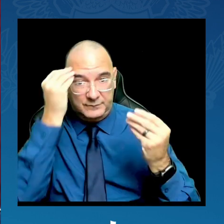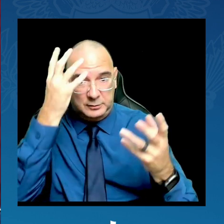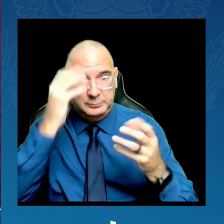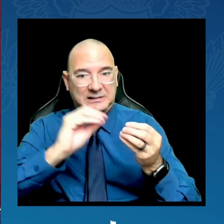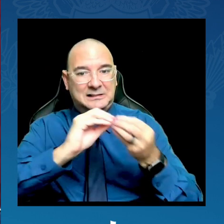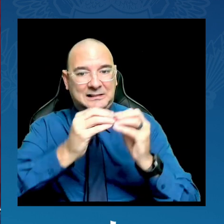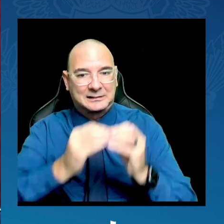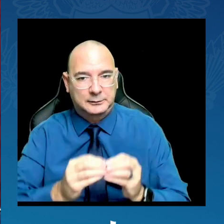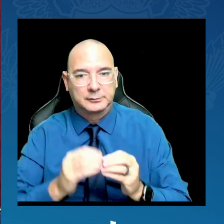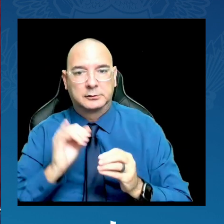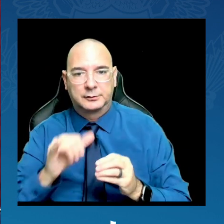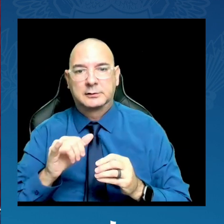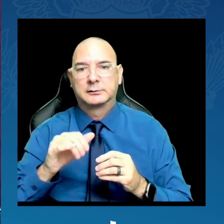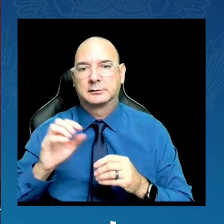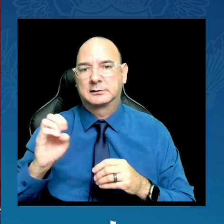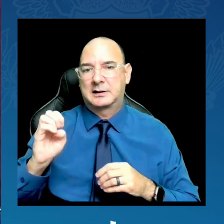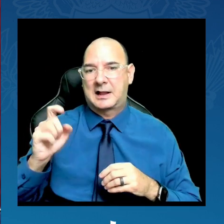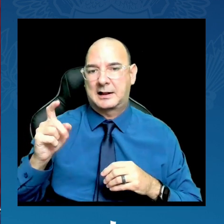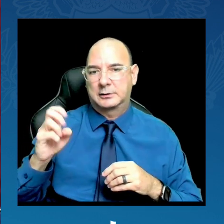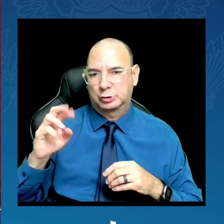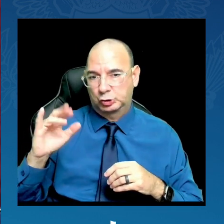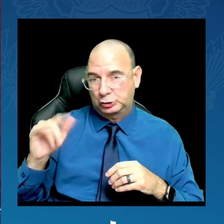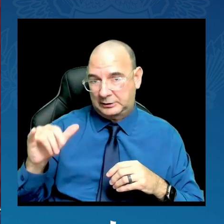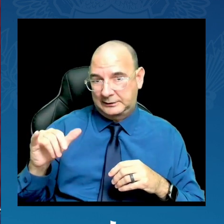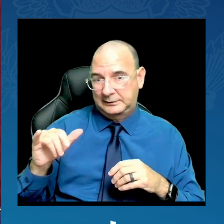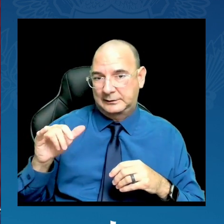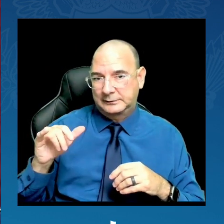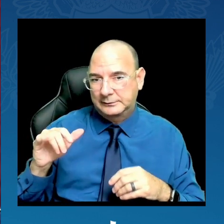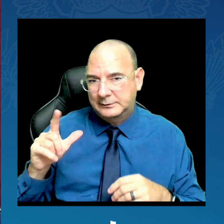We can utilize that data to address a myriad of issues,